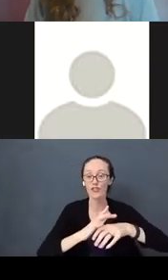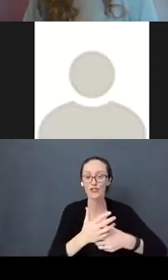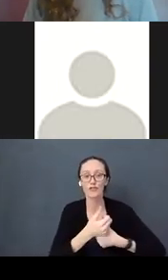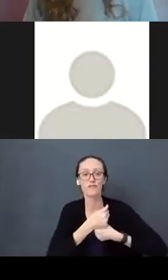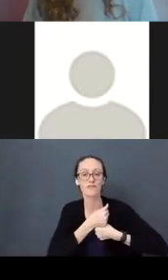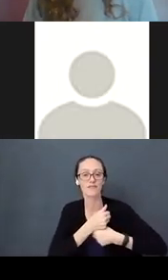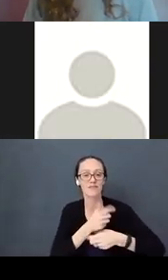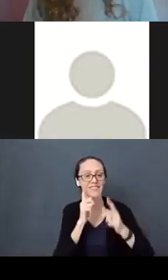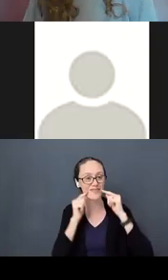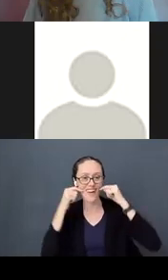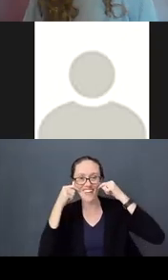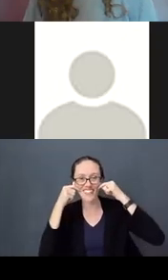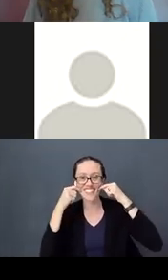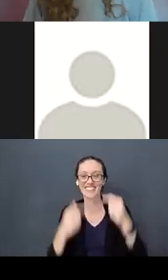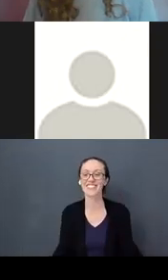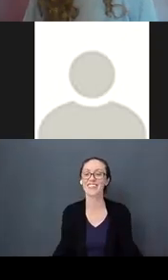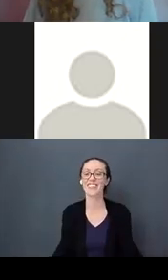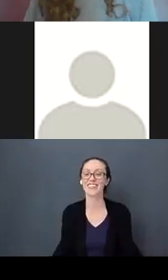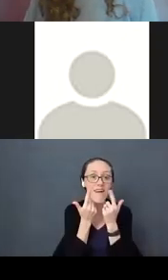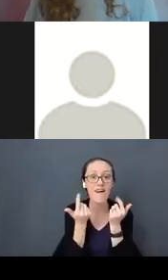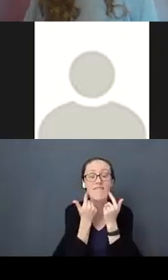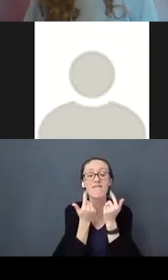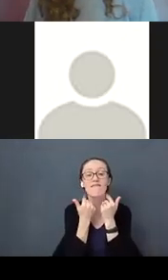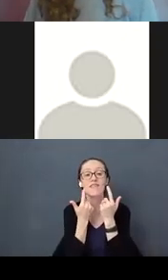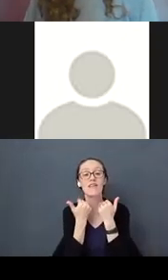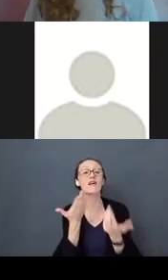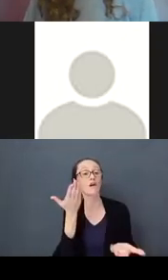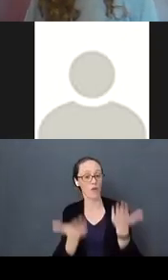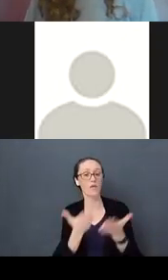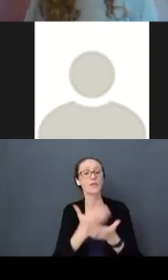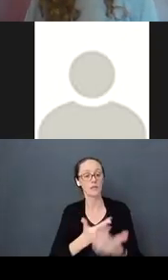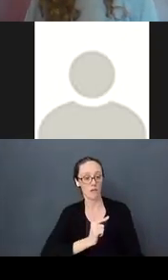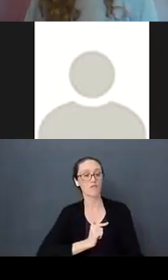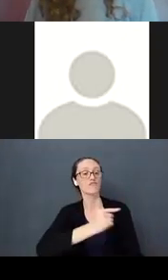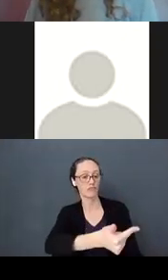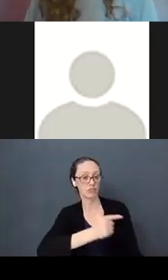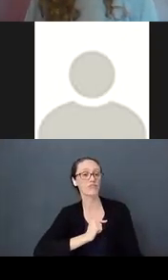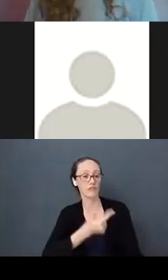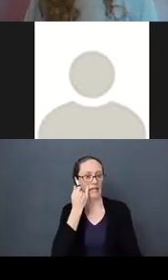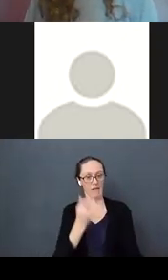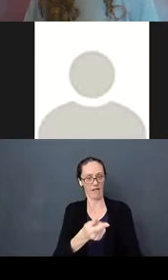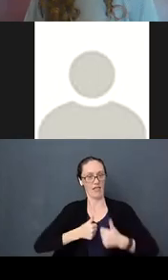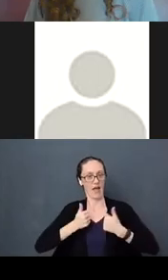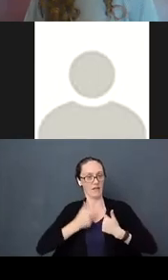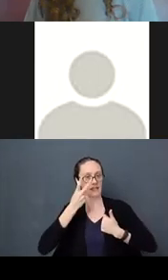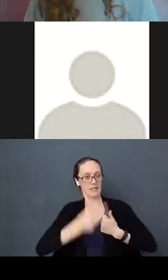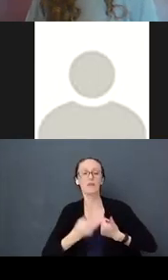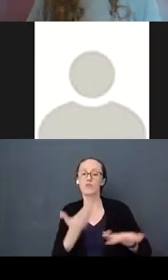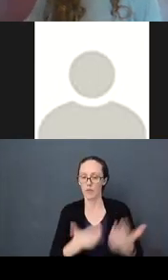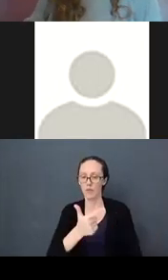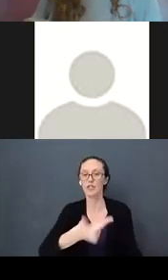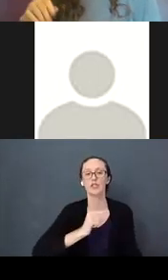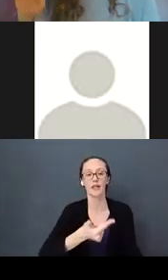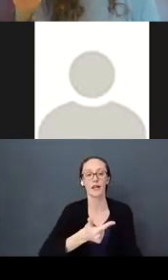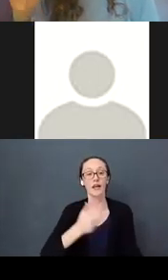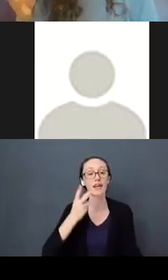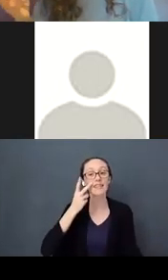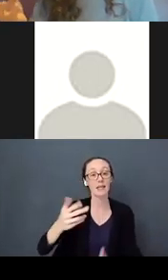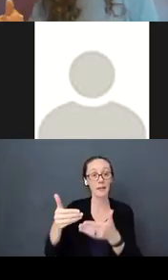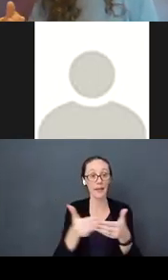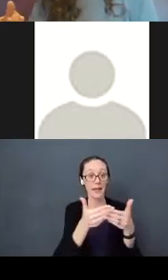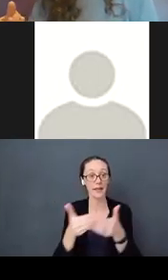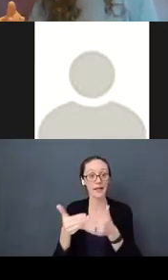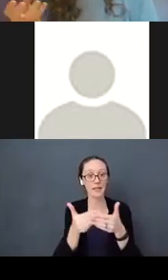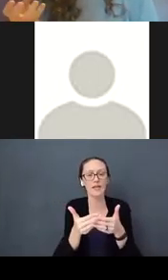smiles, laughter probably some turn taking. Look at that tiny baby at the bottom with